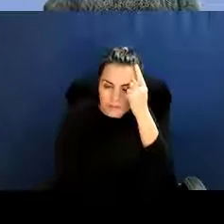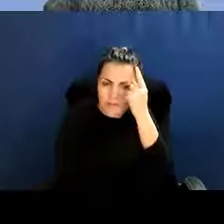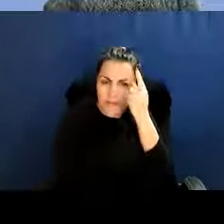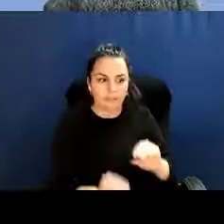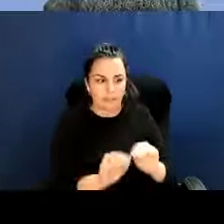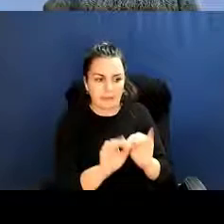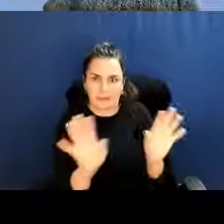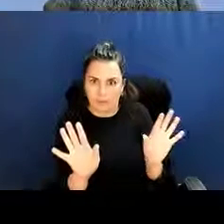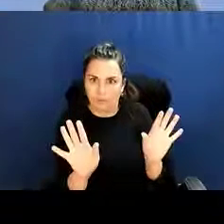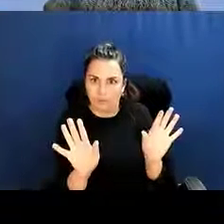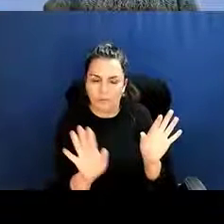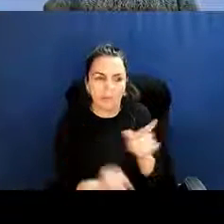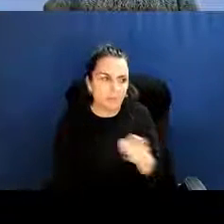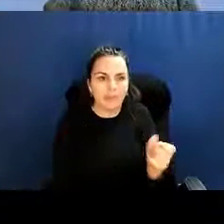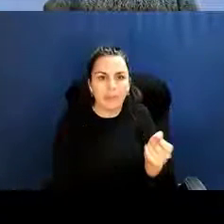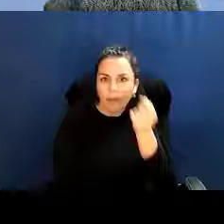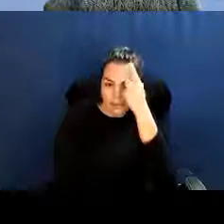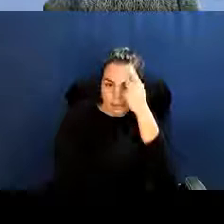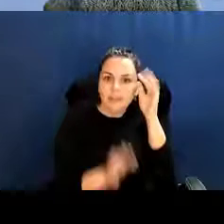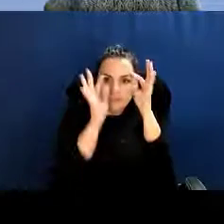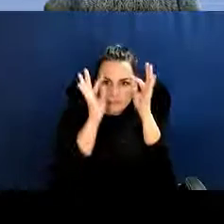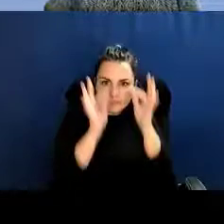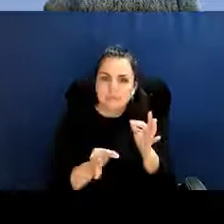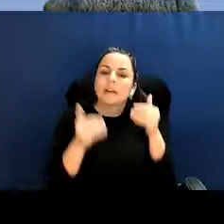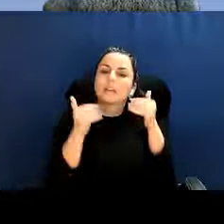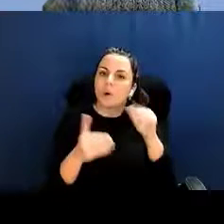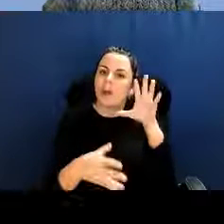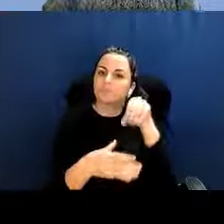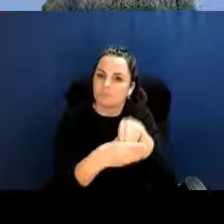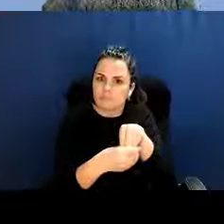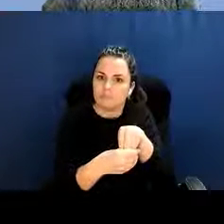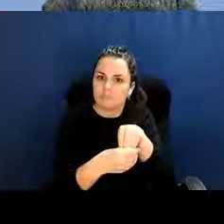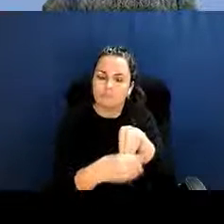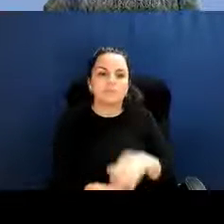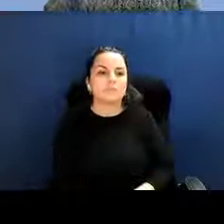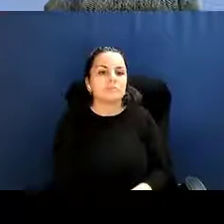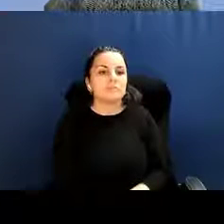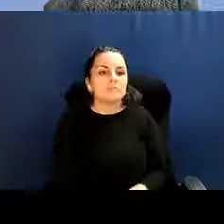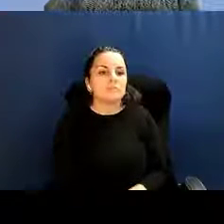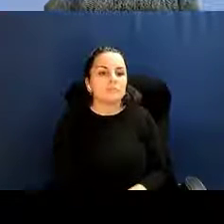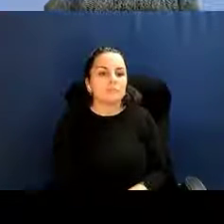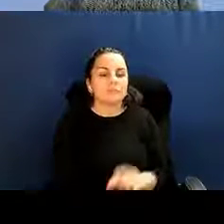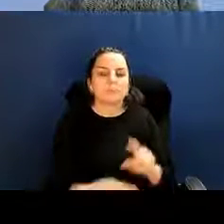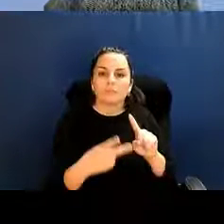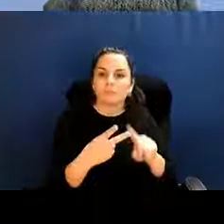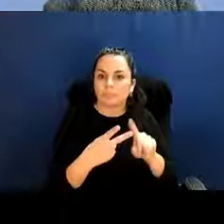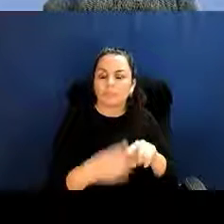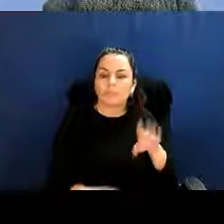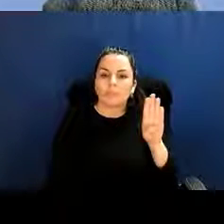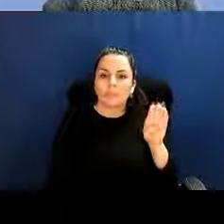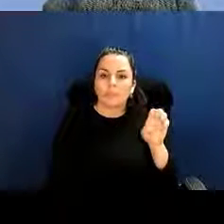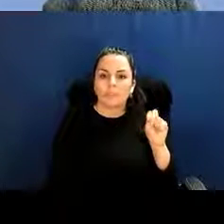they need to make a decision about participation. The second principle in the Belmont Report is beneficence.